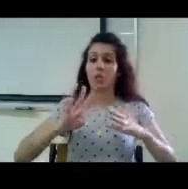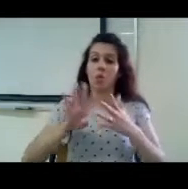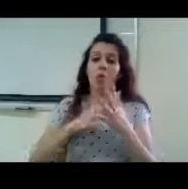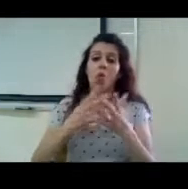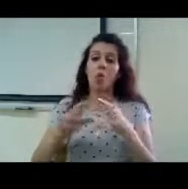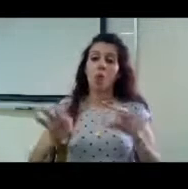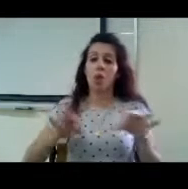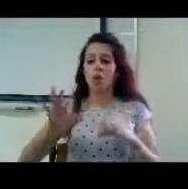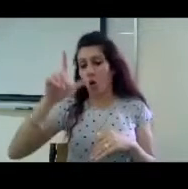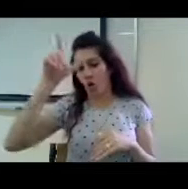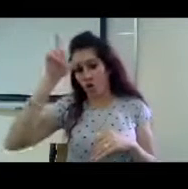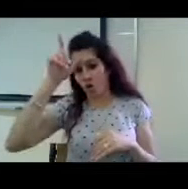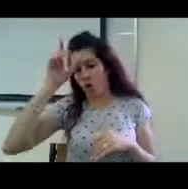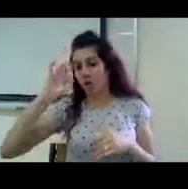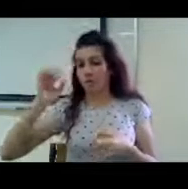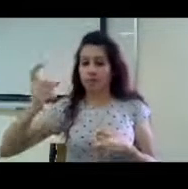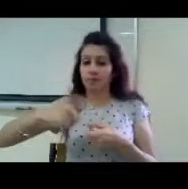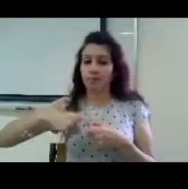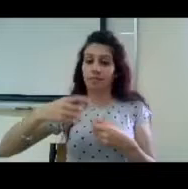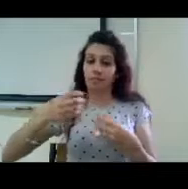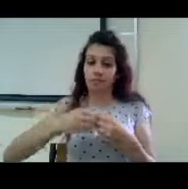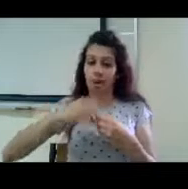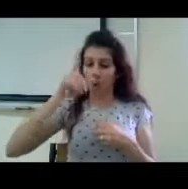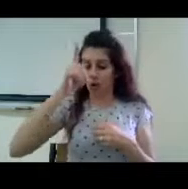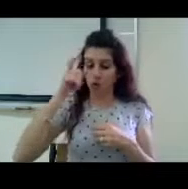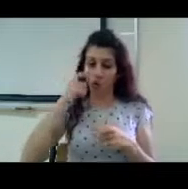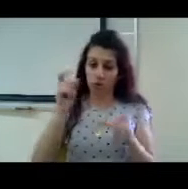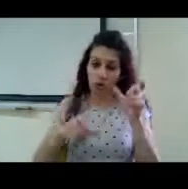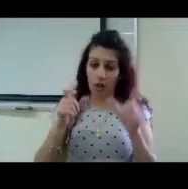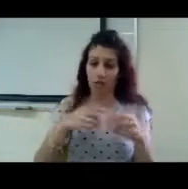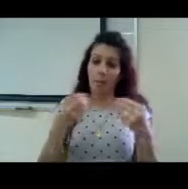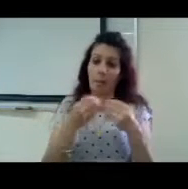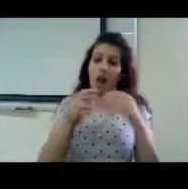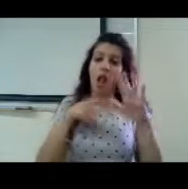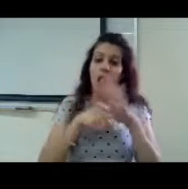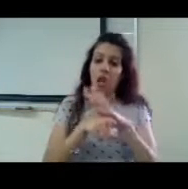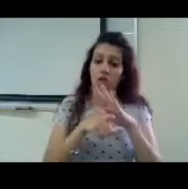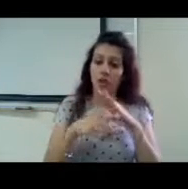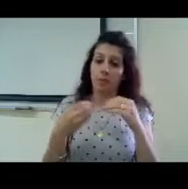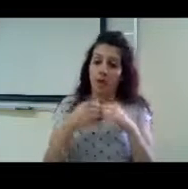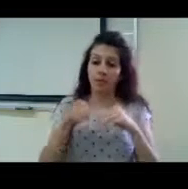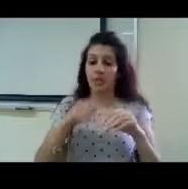technology and innovation in serving the refugee learners and here comes of